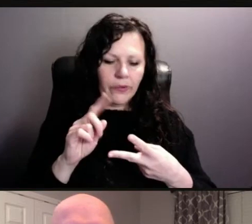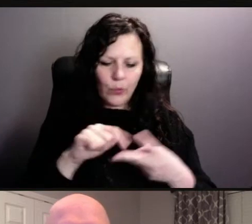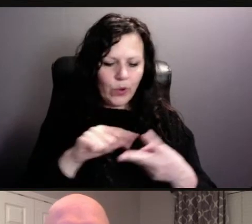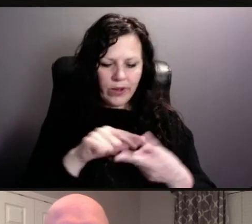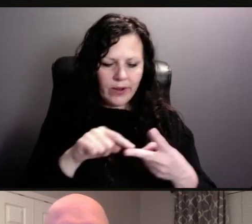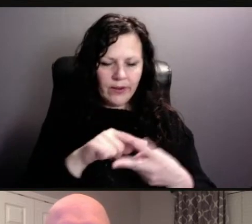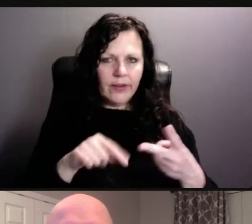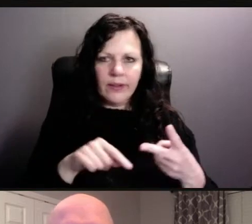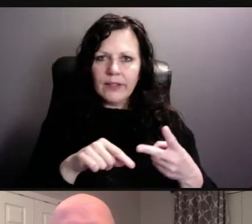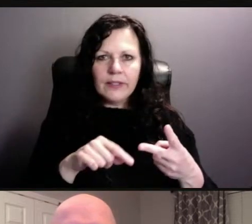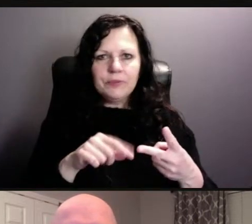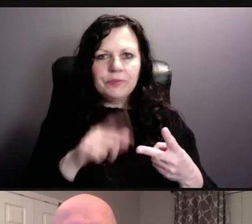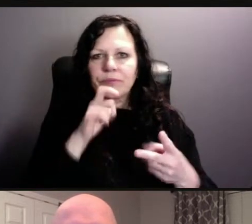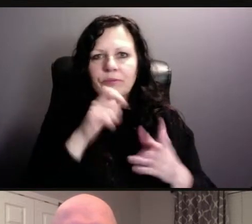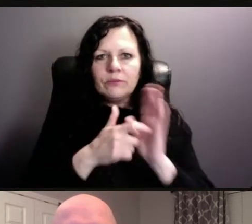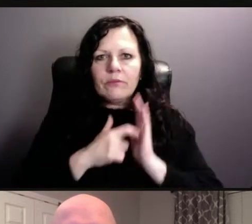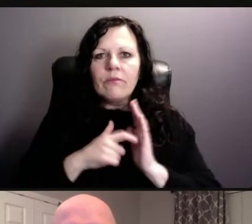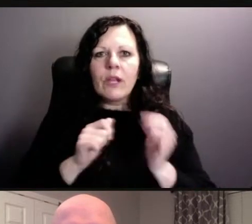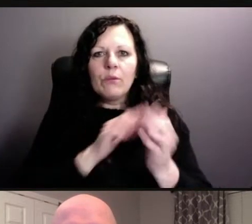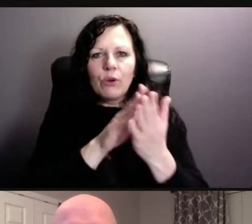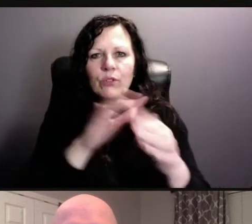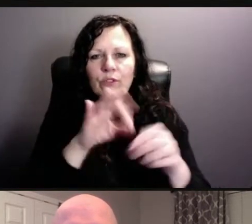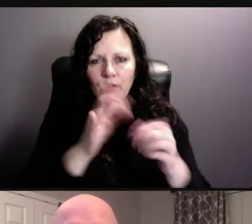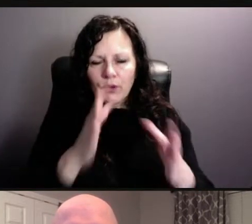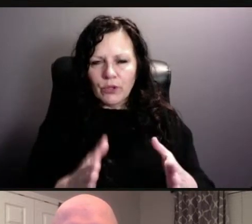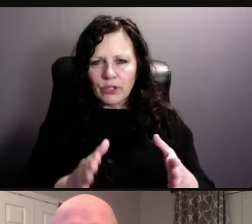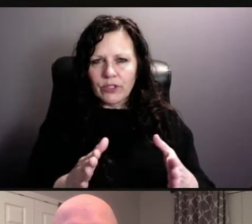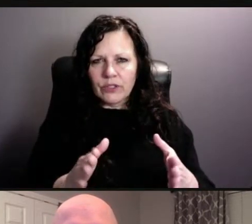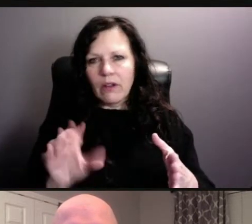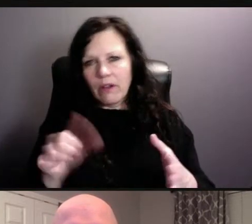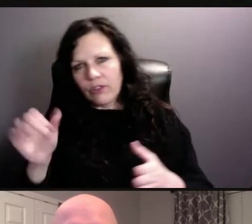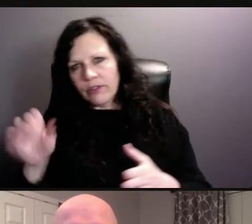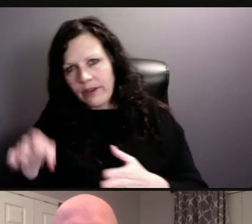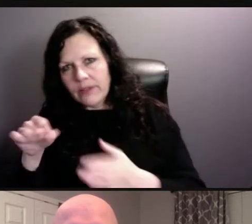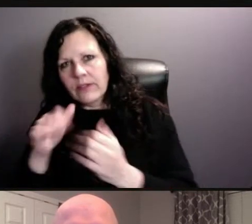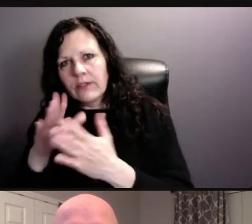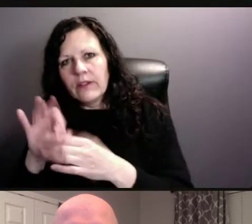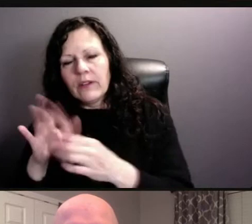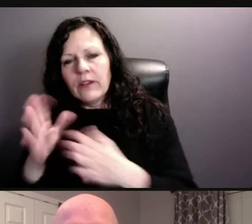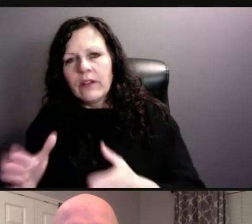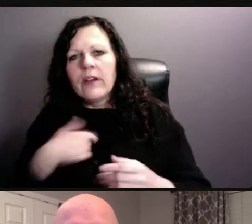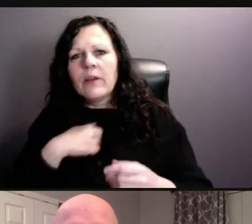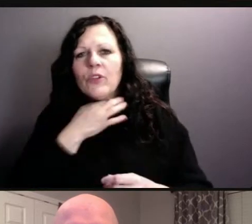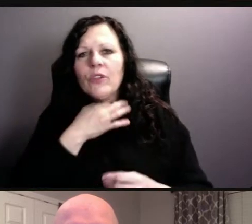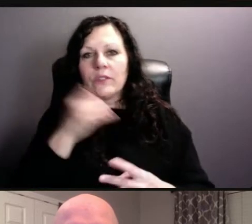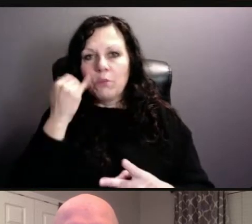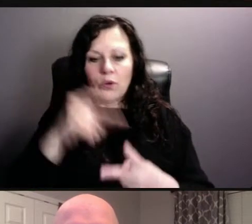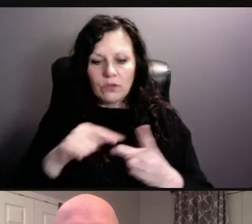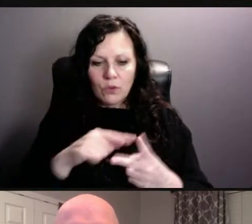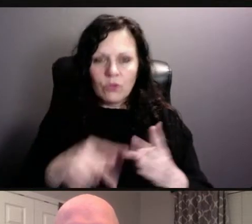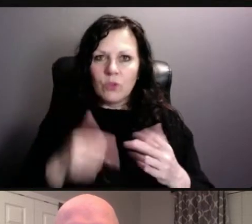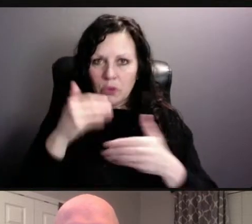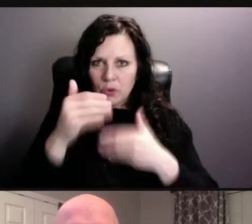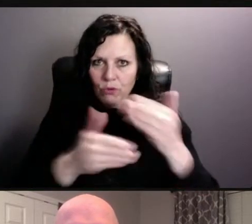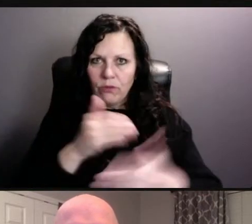OPTIONS.